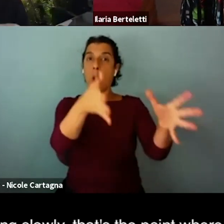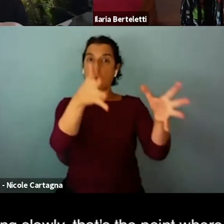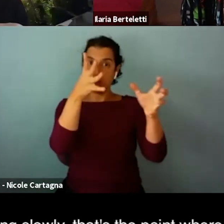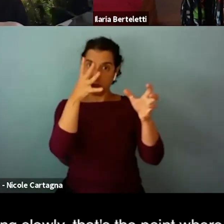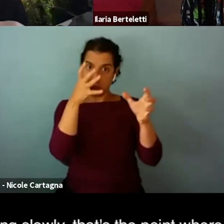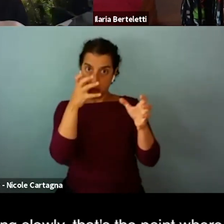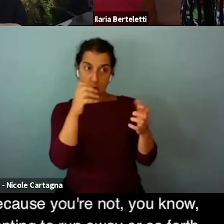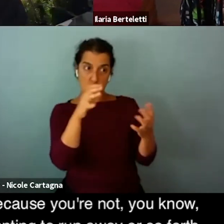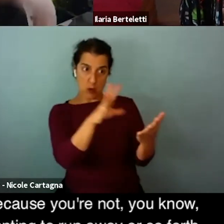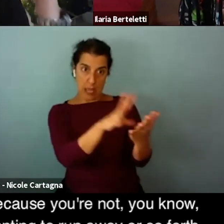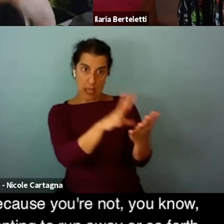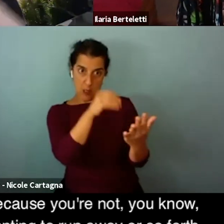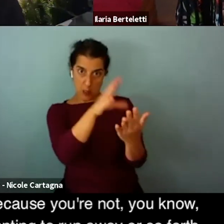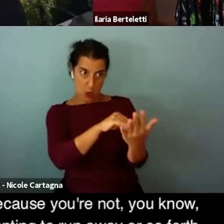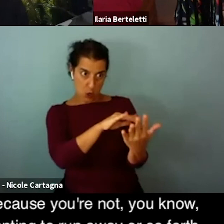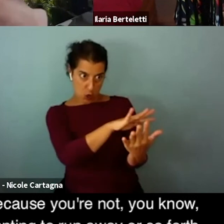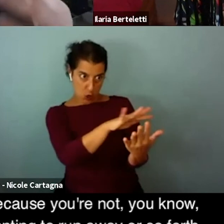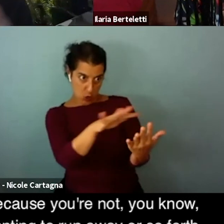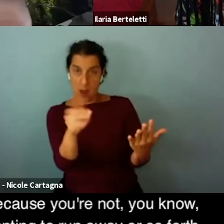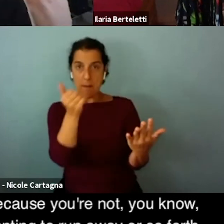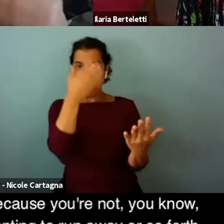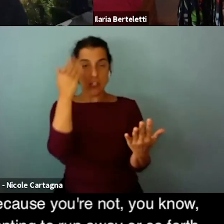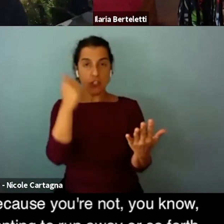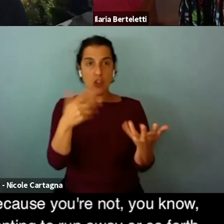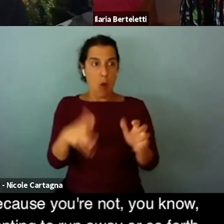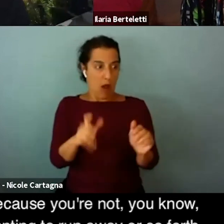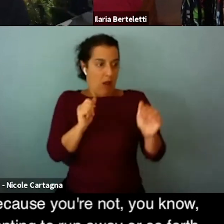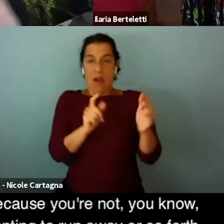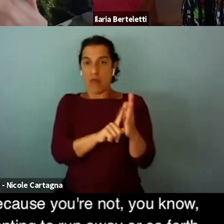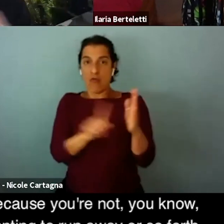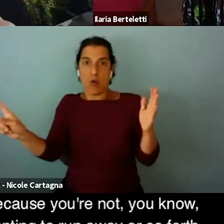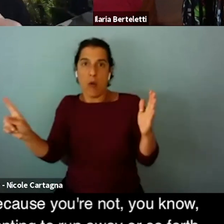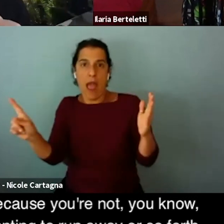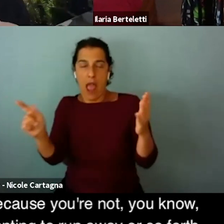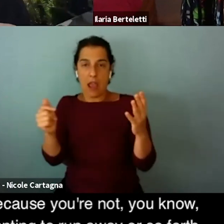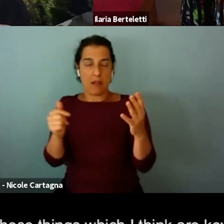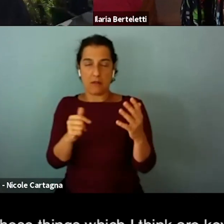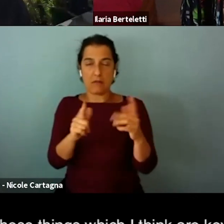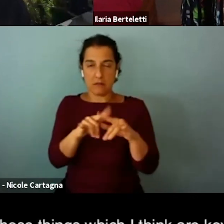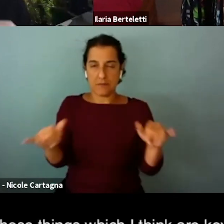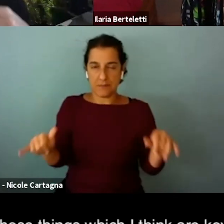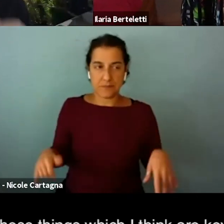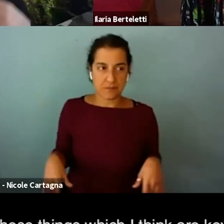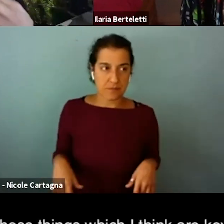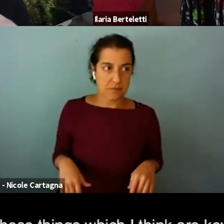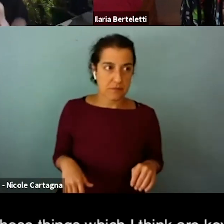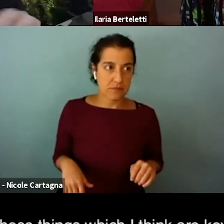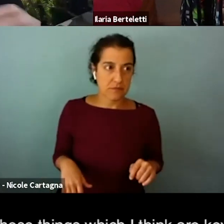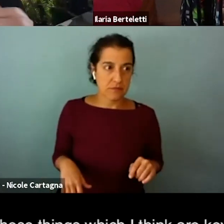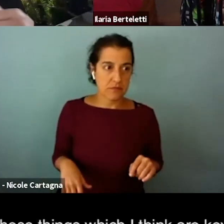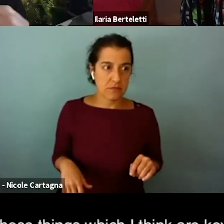it because you're not you know wanting to run away or or so forth so all there's all kinds of these